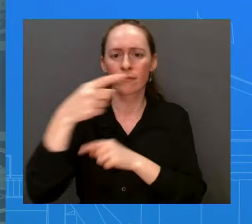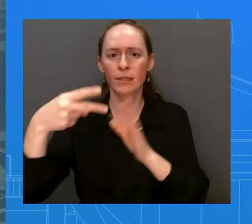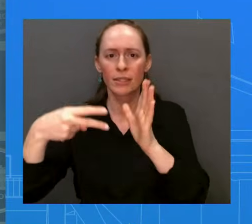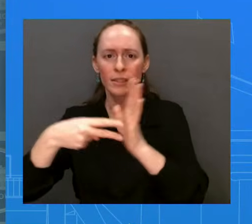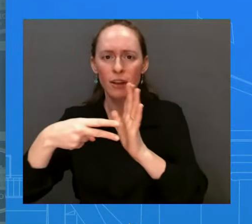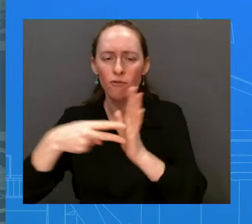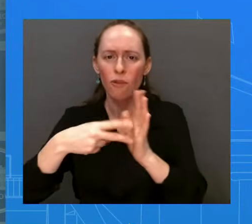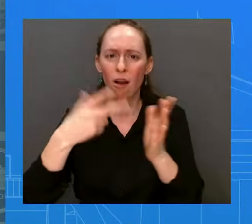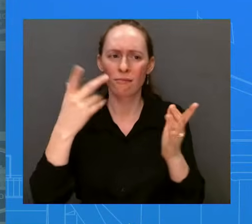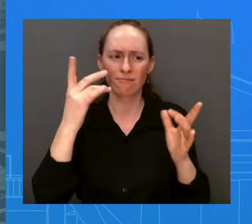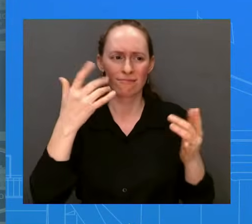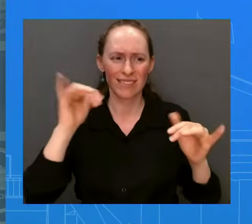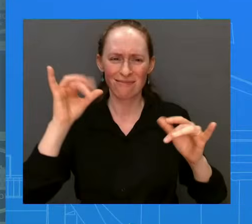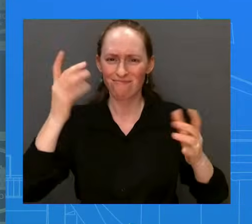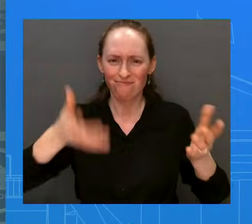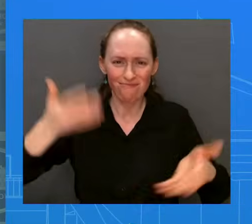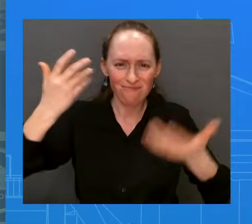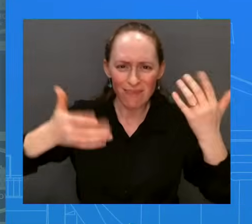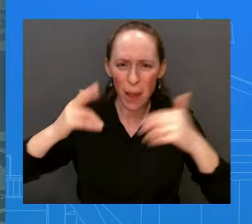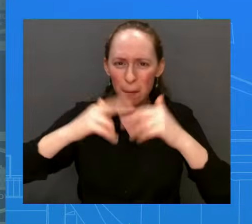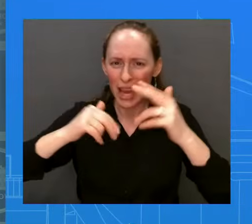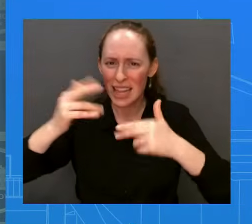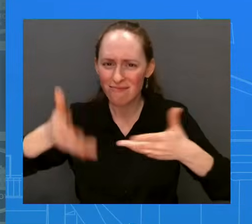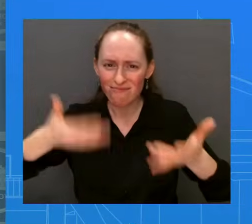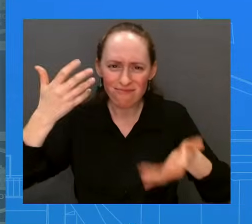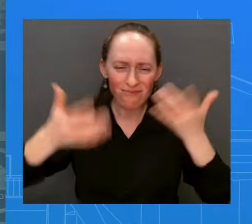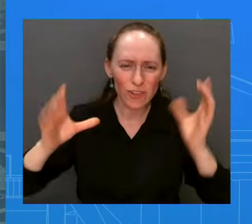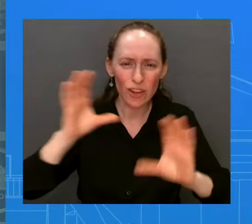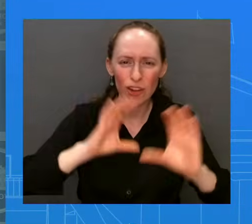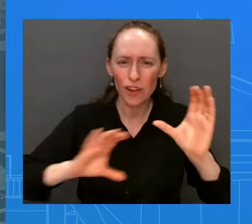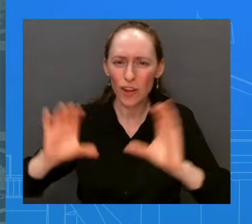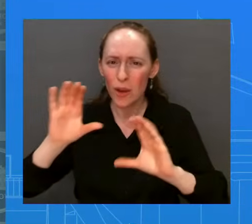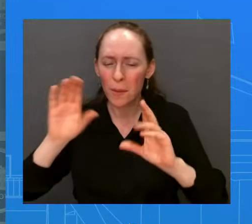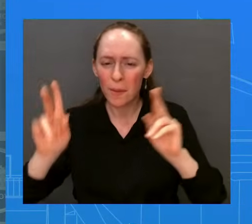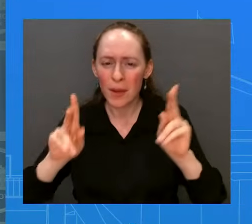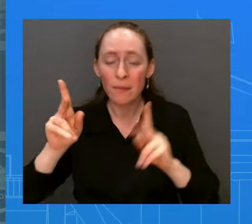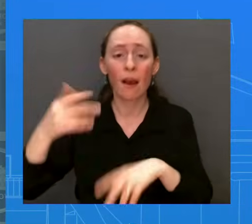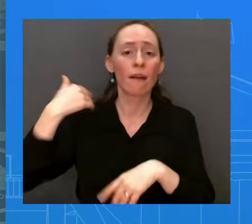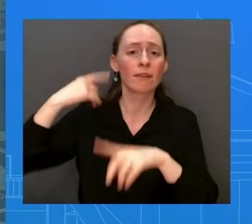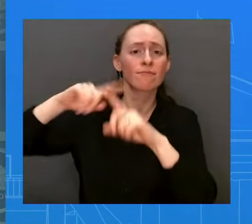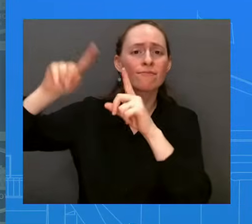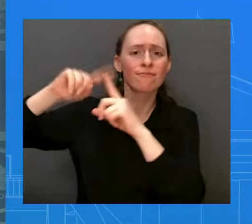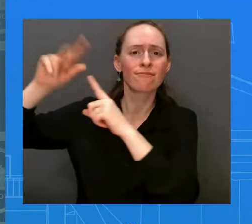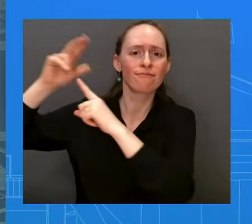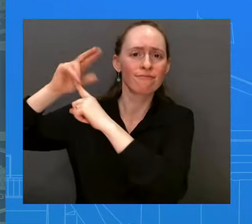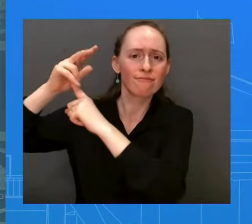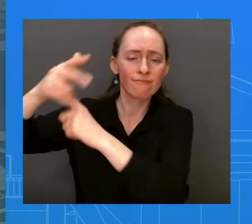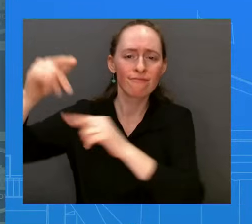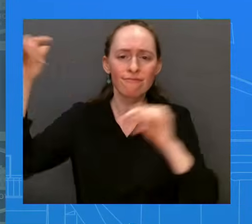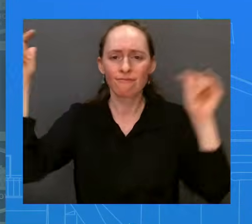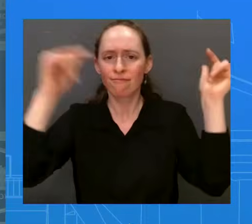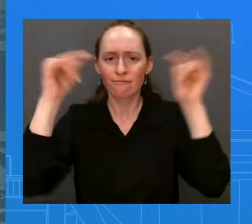and international responders. Our teams also continue to conduct structural damage assessments of buildings